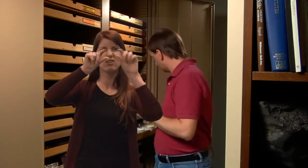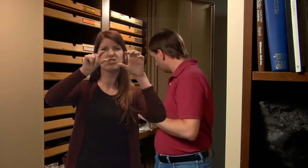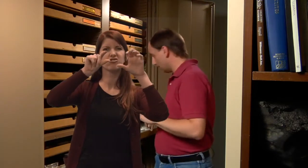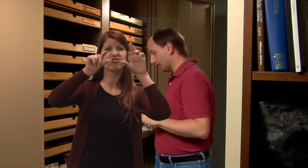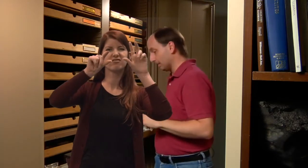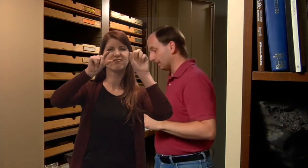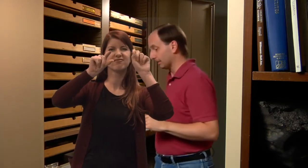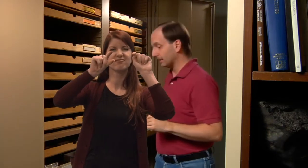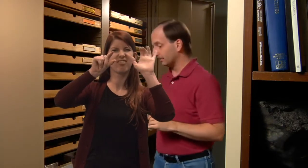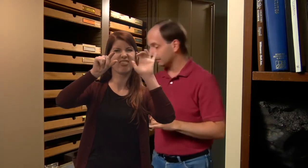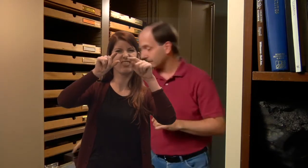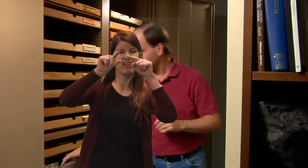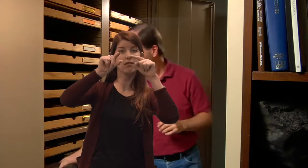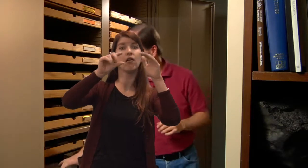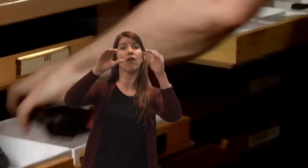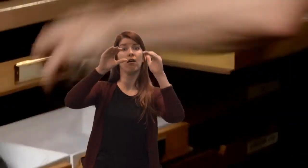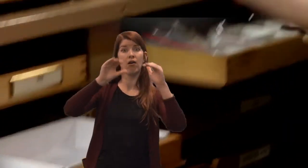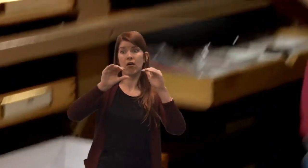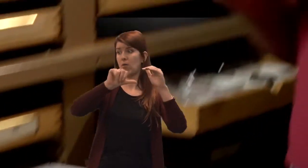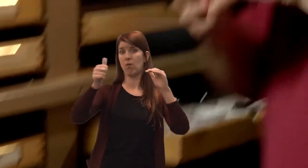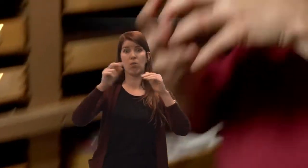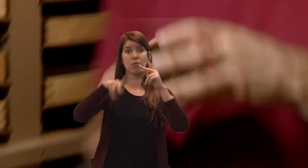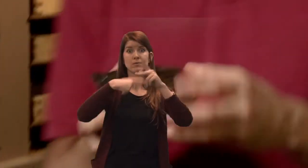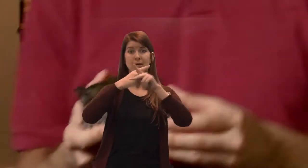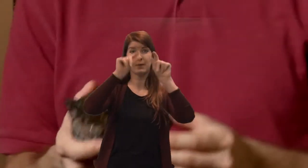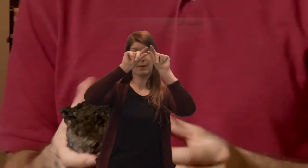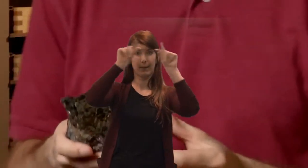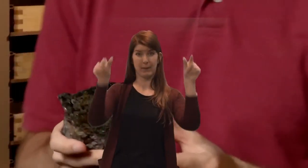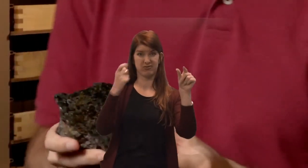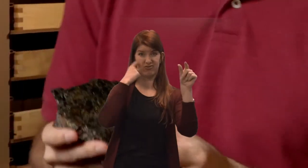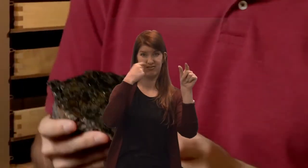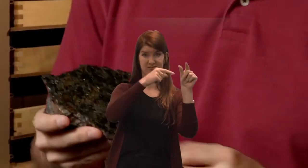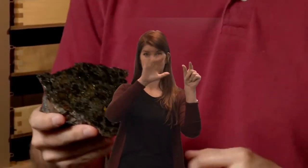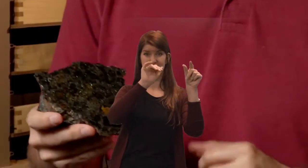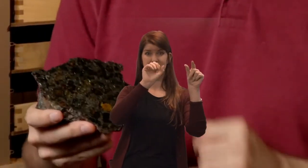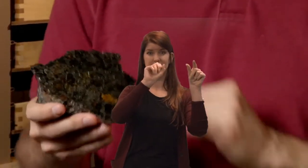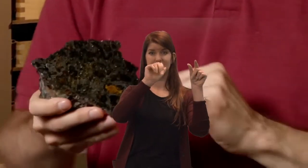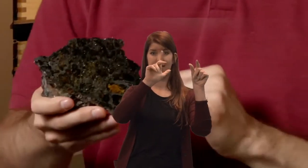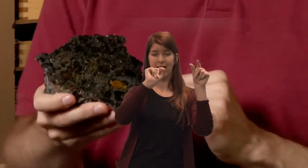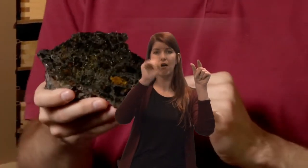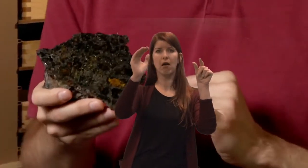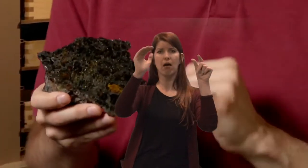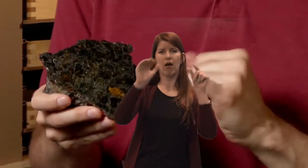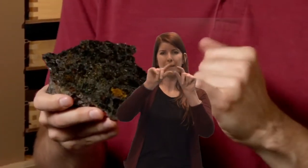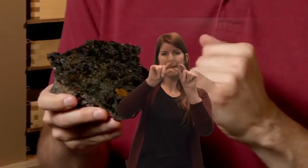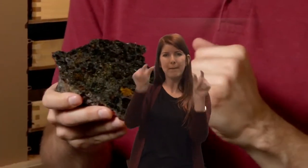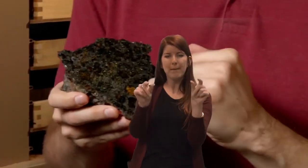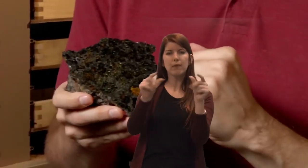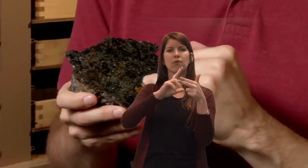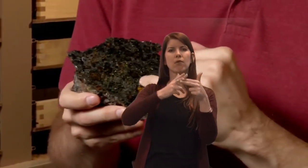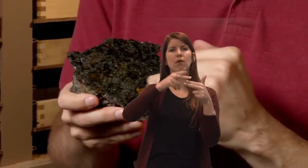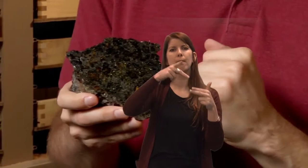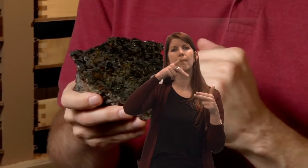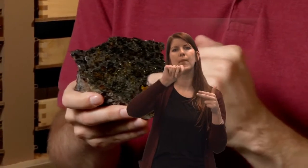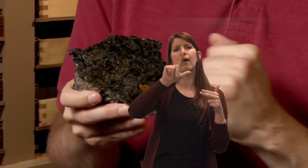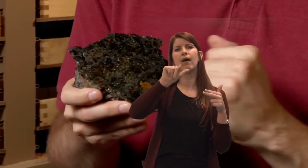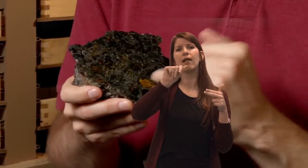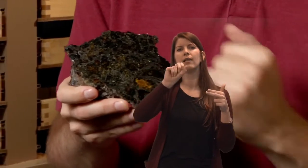Another type of meteorite, if you go down in the asteroid, is this guy, this is called a Palasite, and this guy here is olivine.